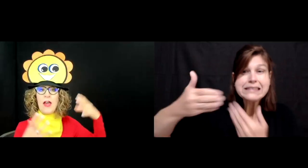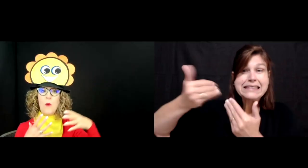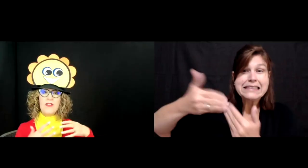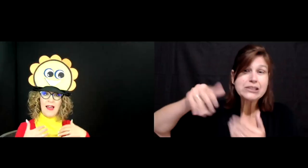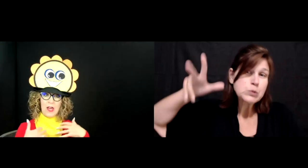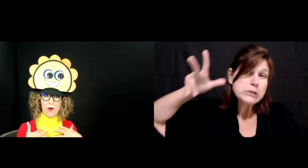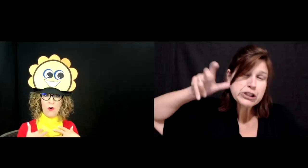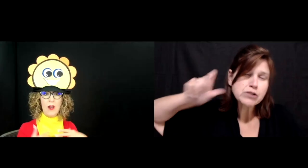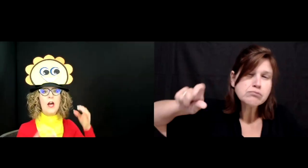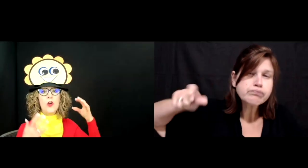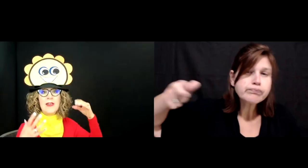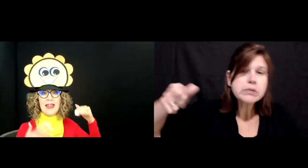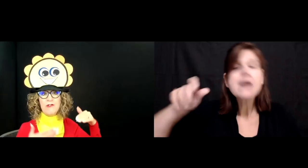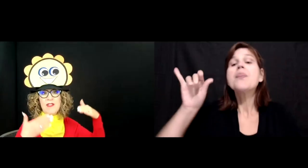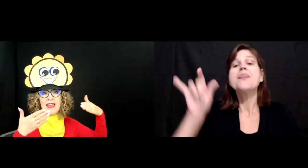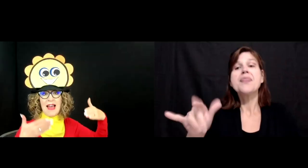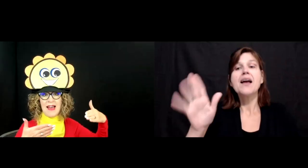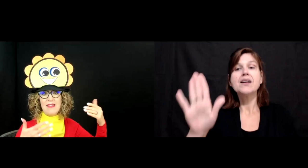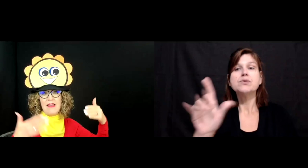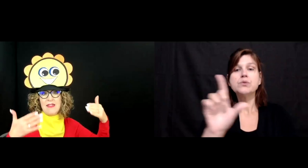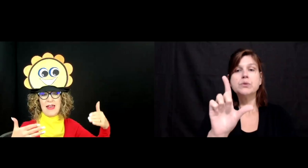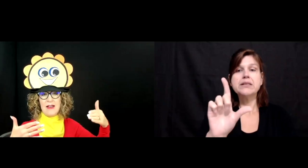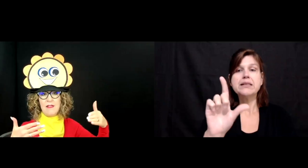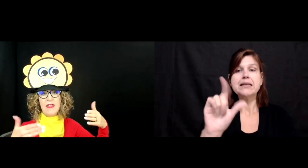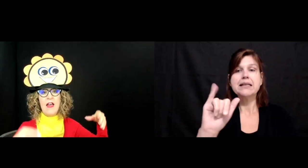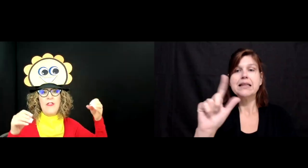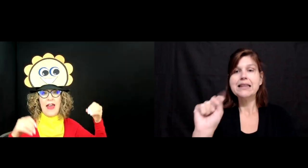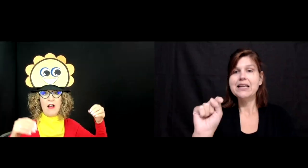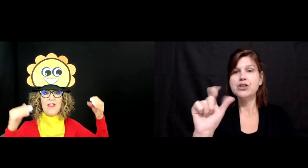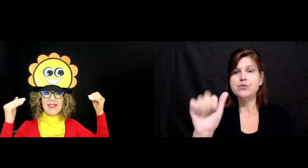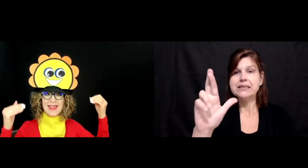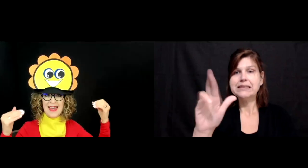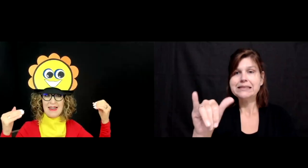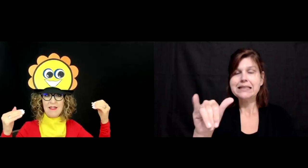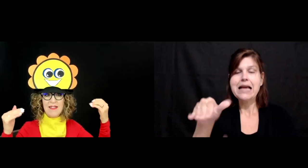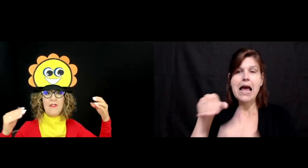They're what I call your literacy access skills. They are the skills,